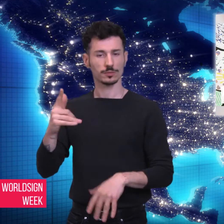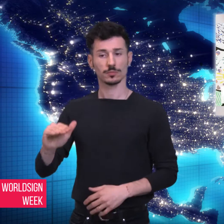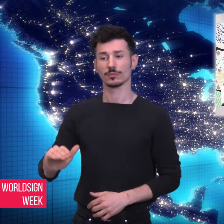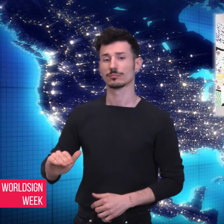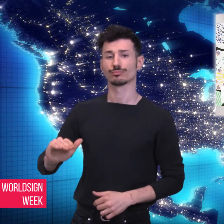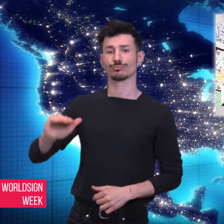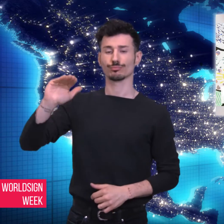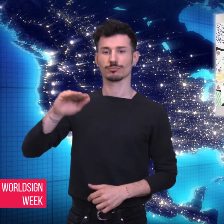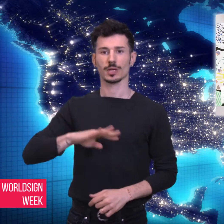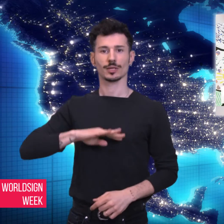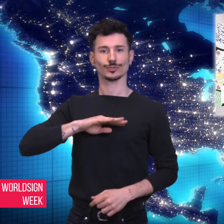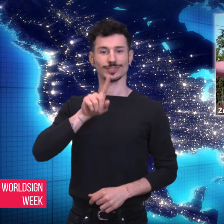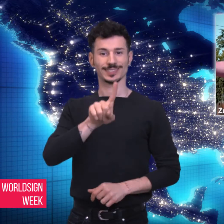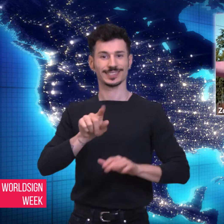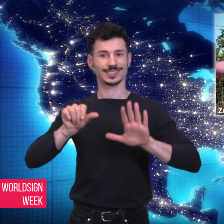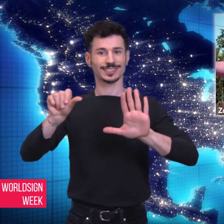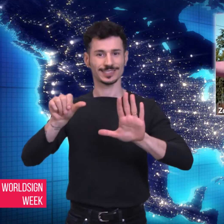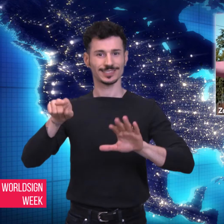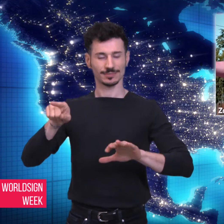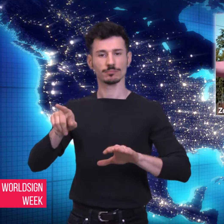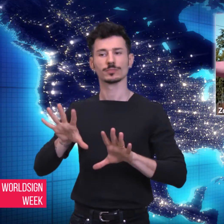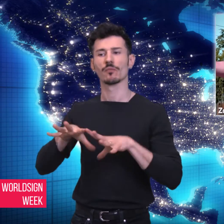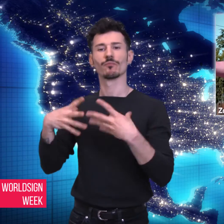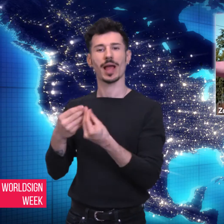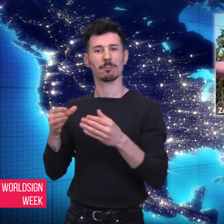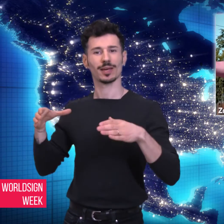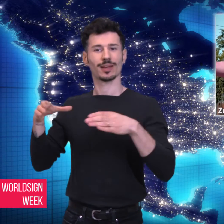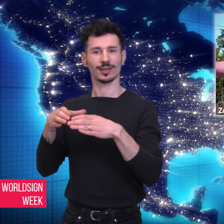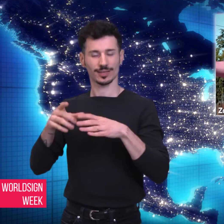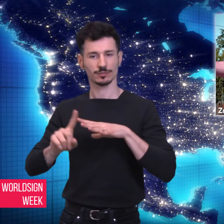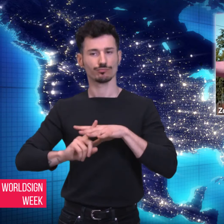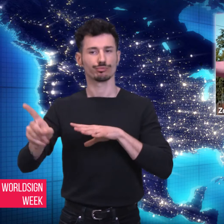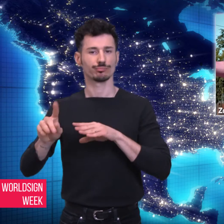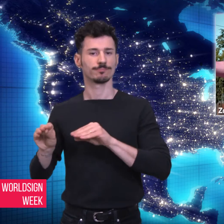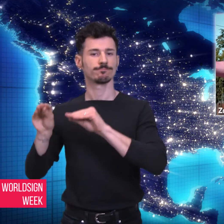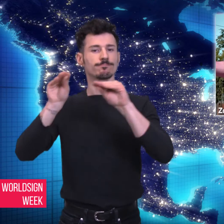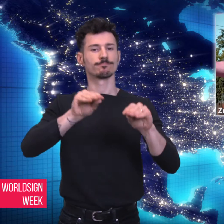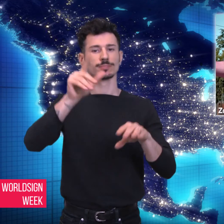Syria when he was growing up. He was 16 when his family had